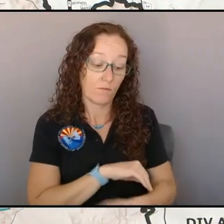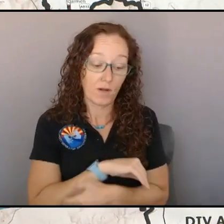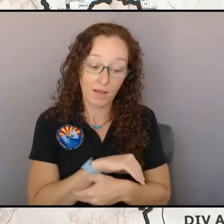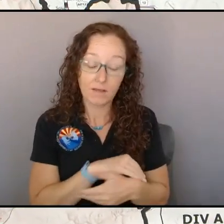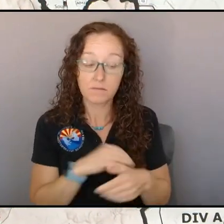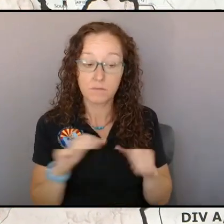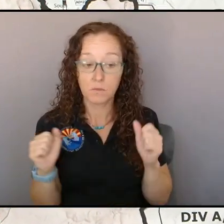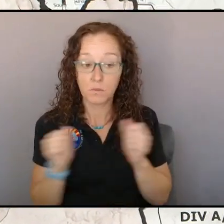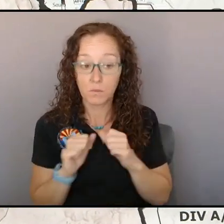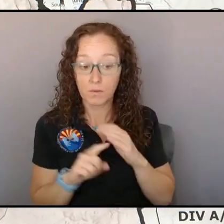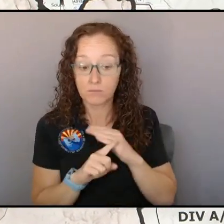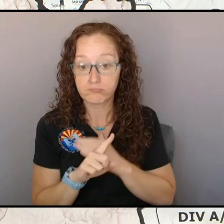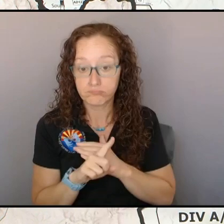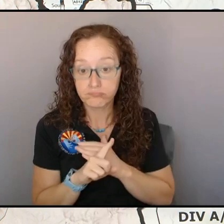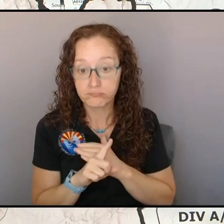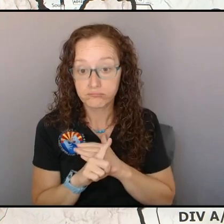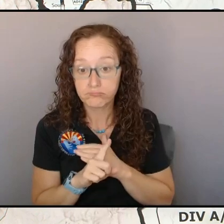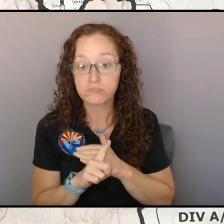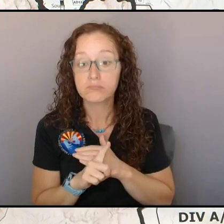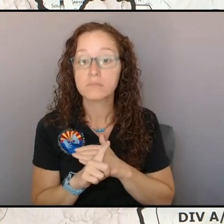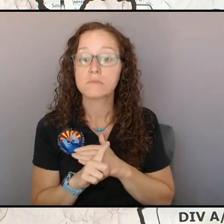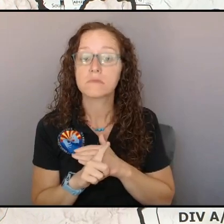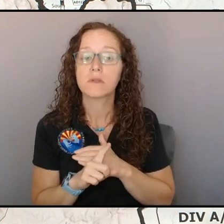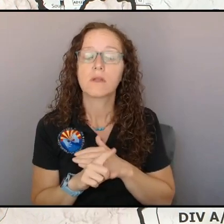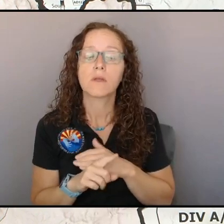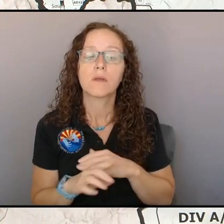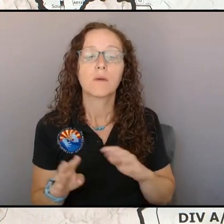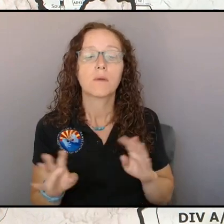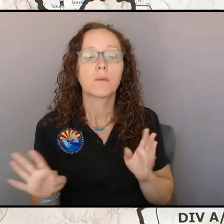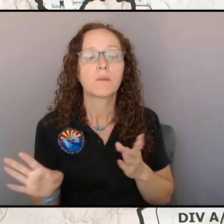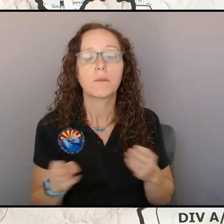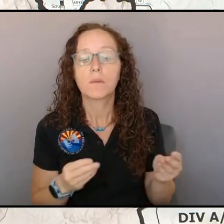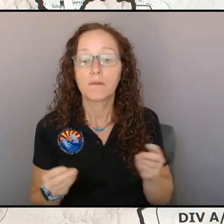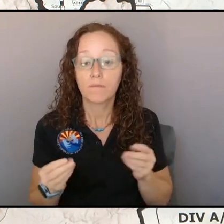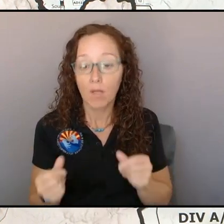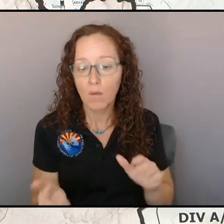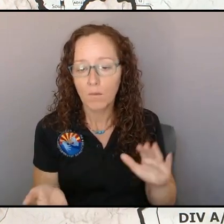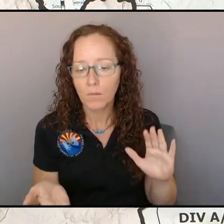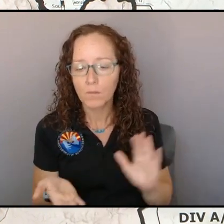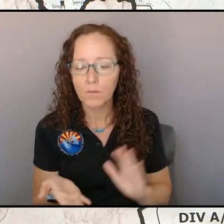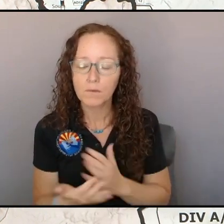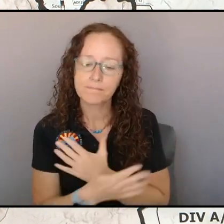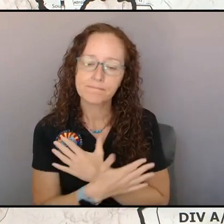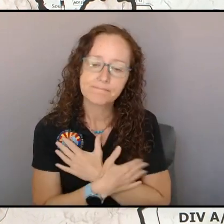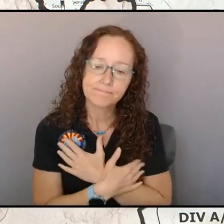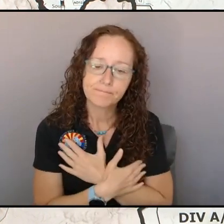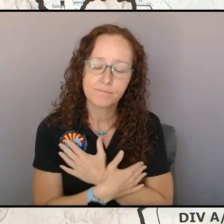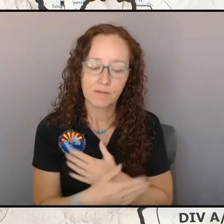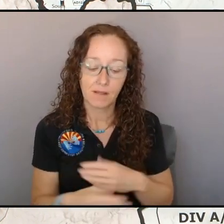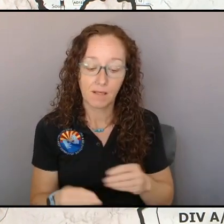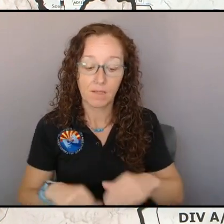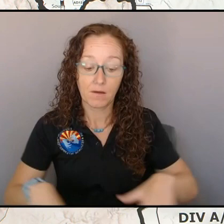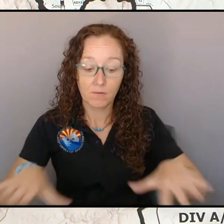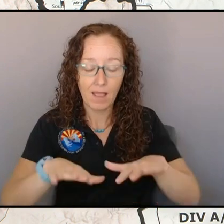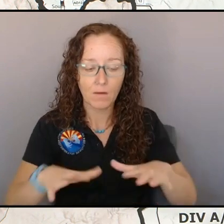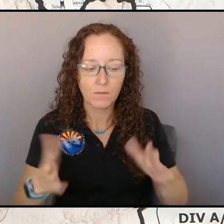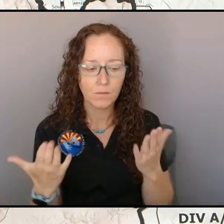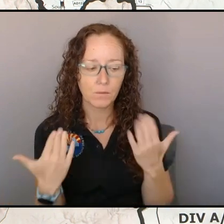know the flow relaxes a bit. The ground cools down and winds just kind of relax and want to run down into drainages. We